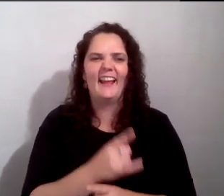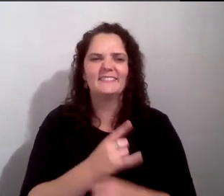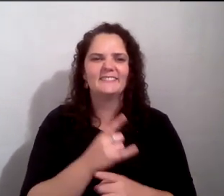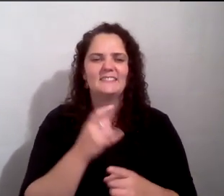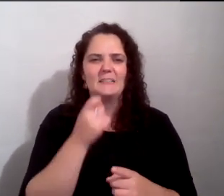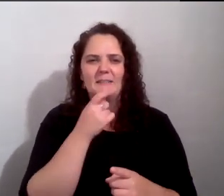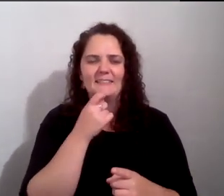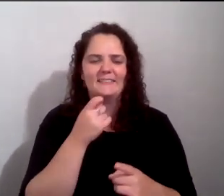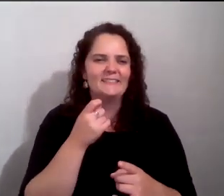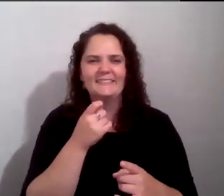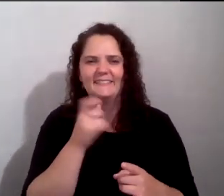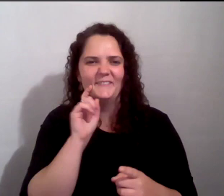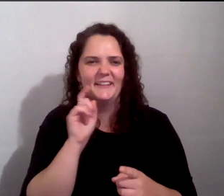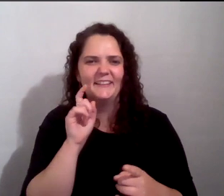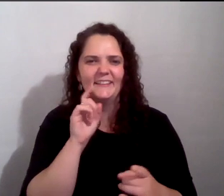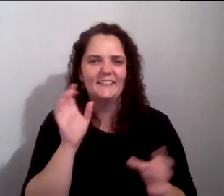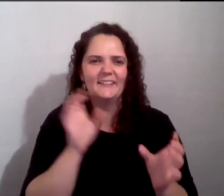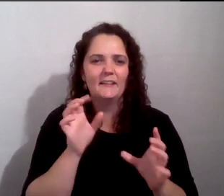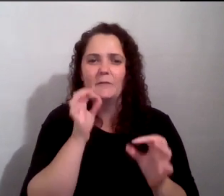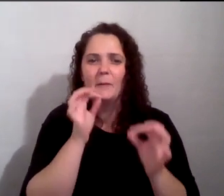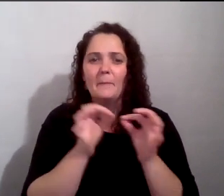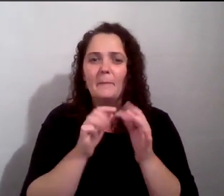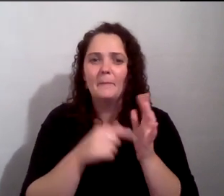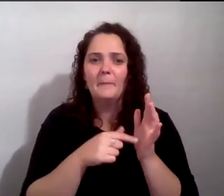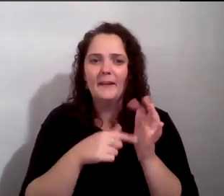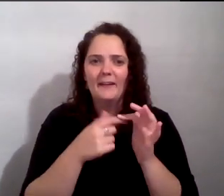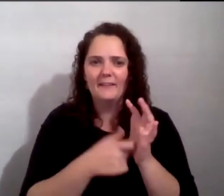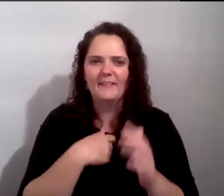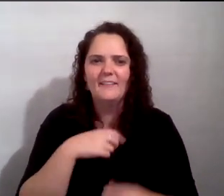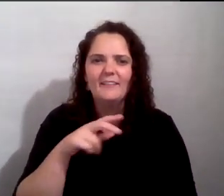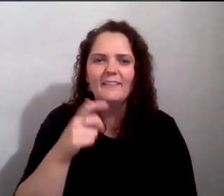little bit bitter in a kind of way. Kind of highlight the